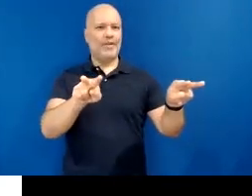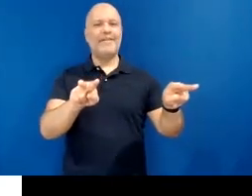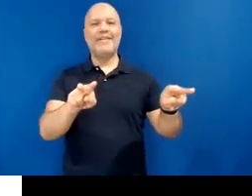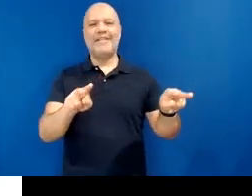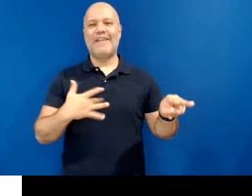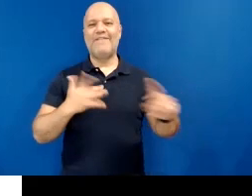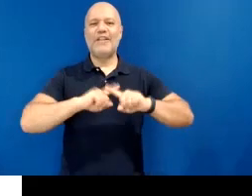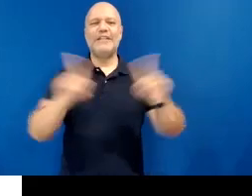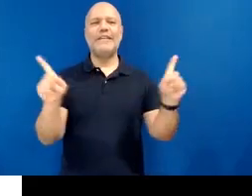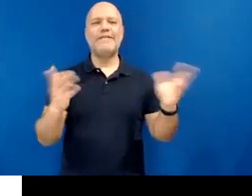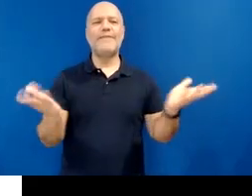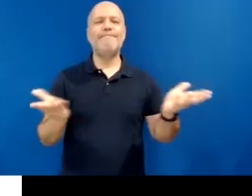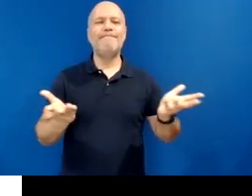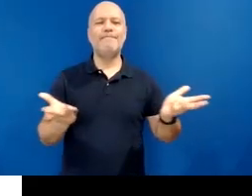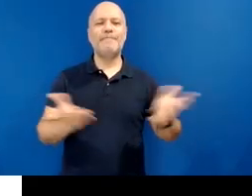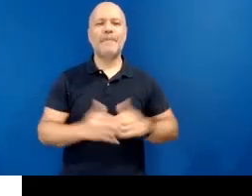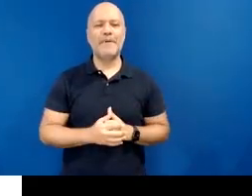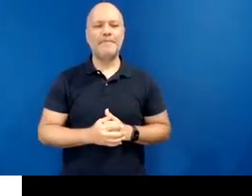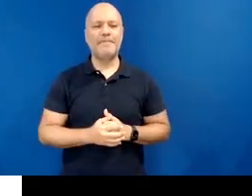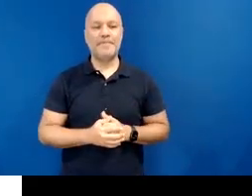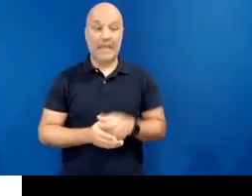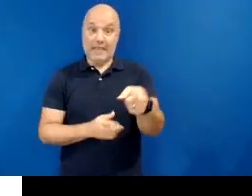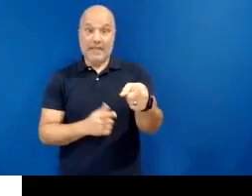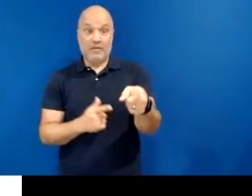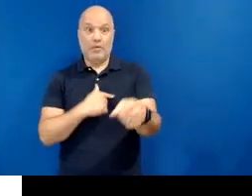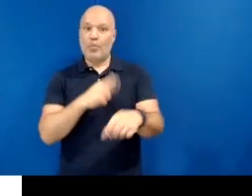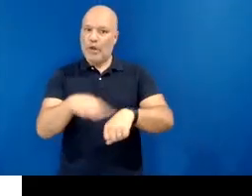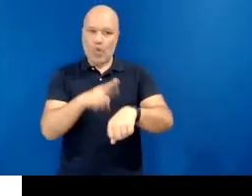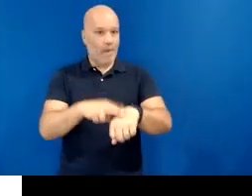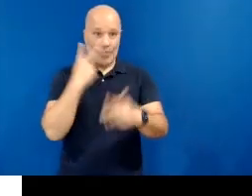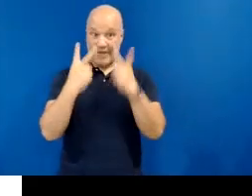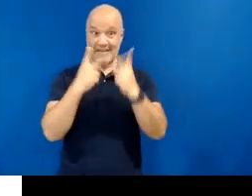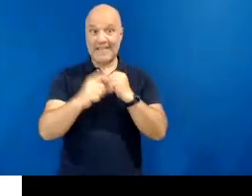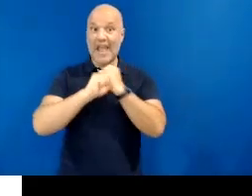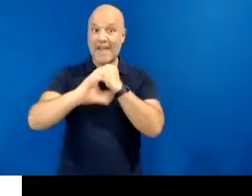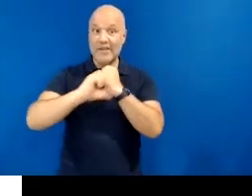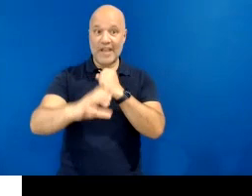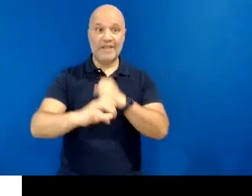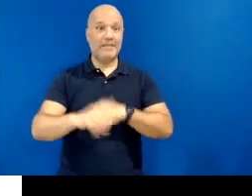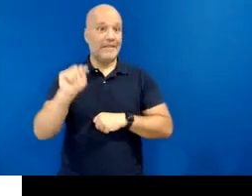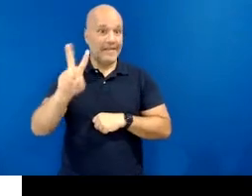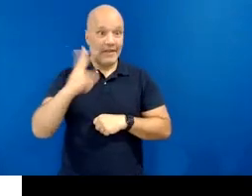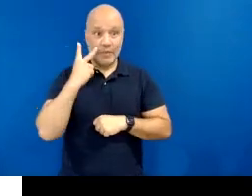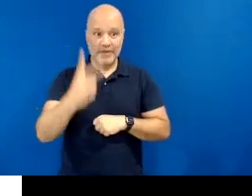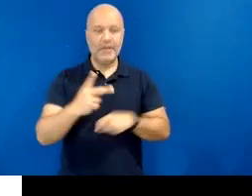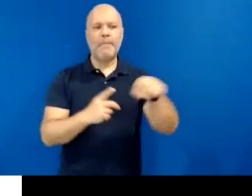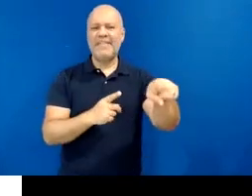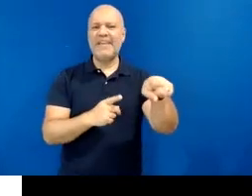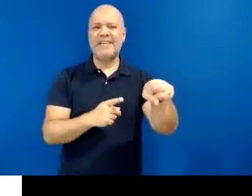We're very used seeing this on advertising and television right in the written ads. Look at this.